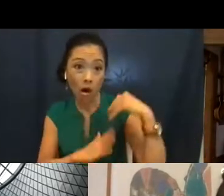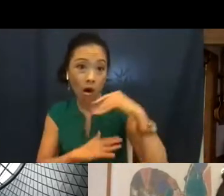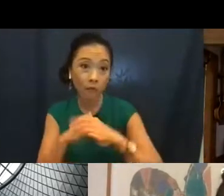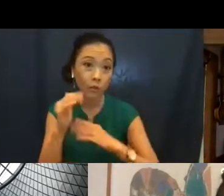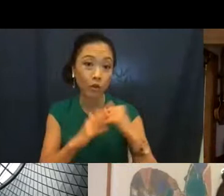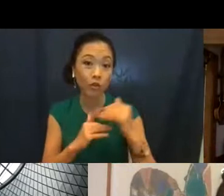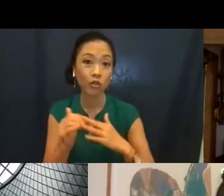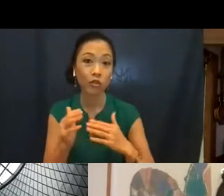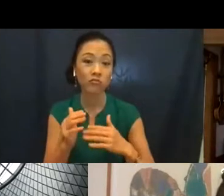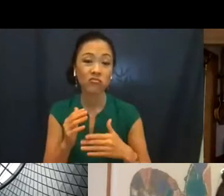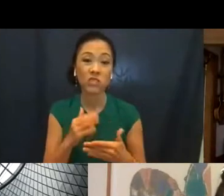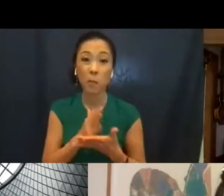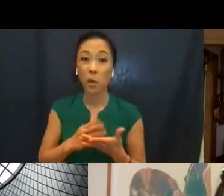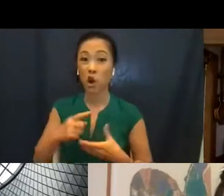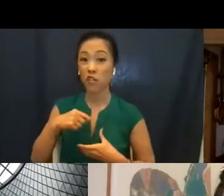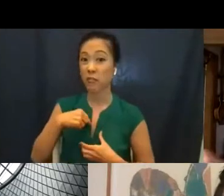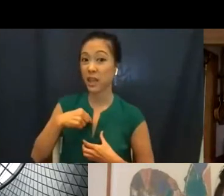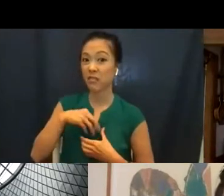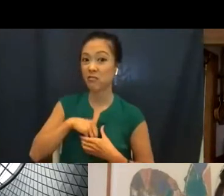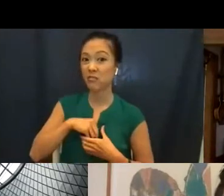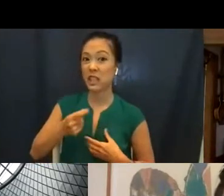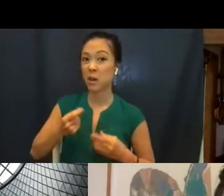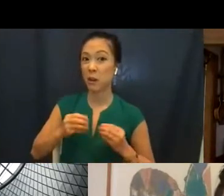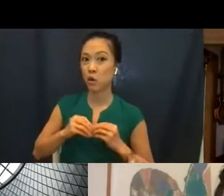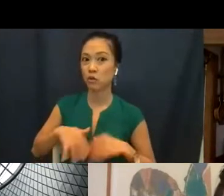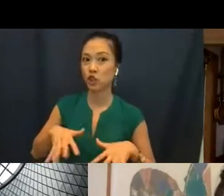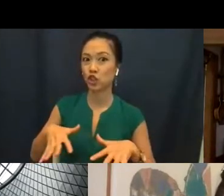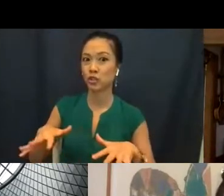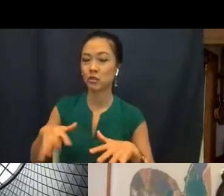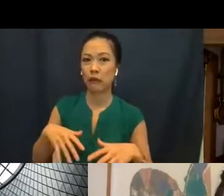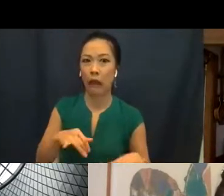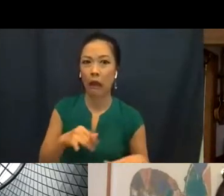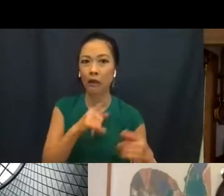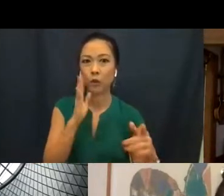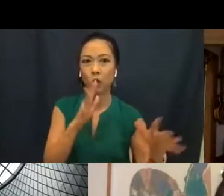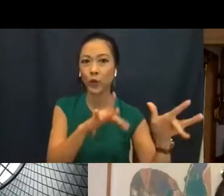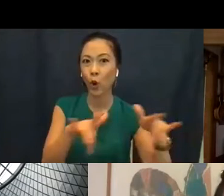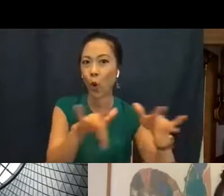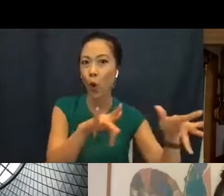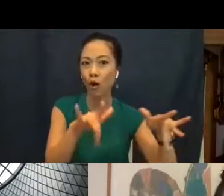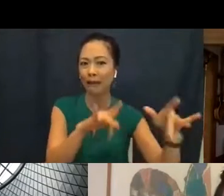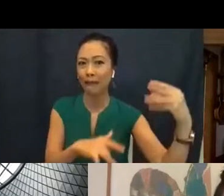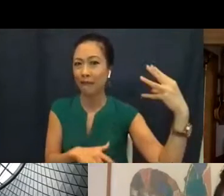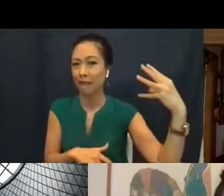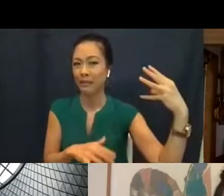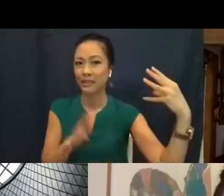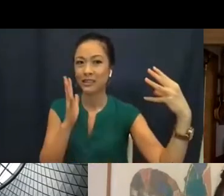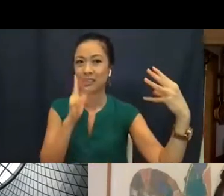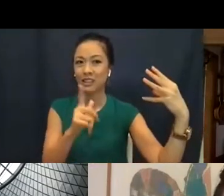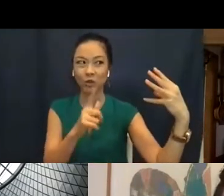having jitters, oh, we're going to be recorded and this is going to live on, make sure my